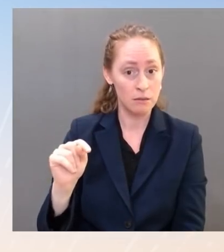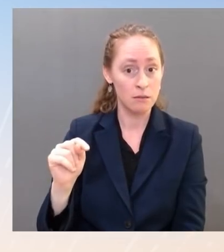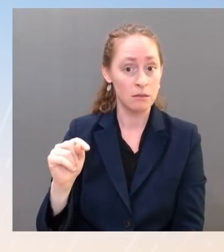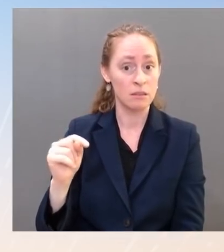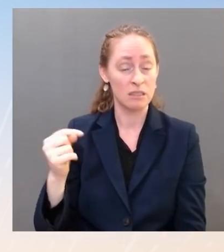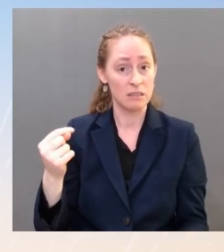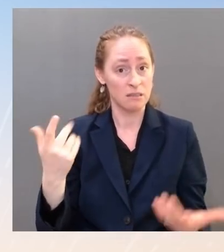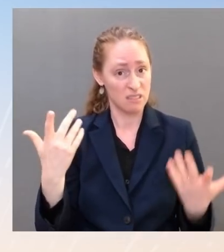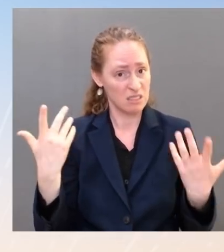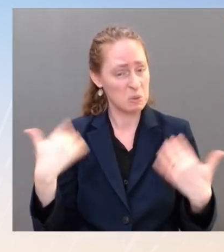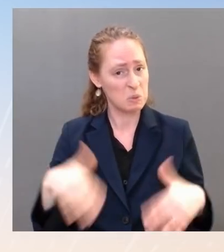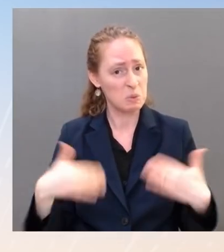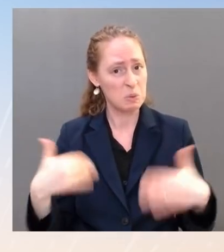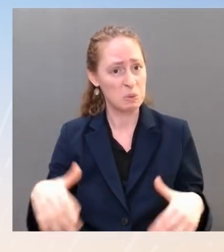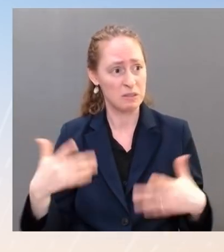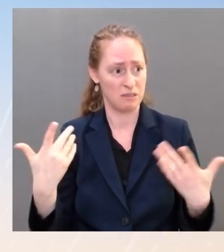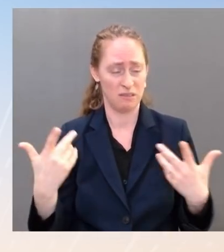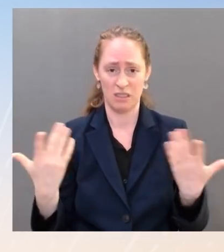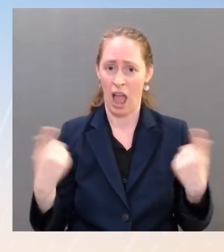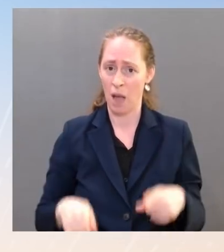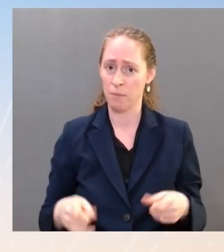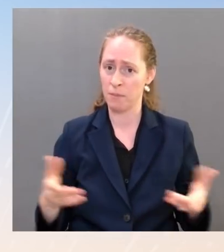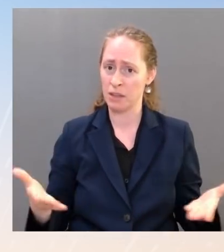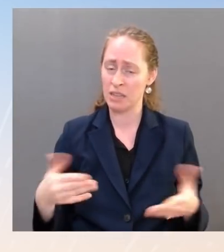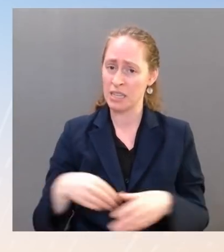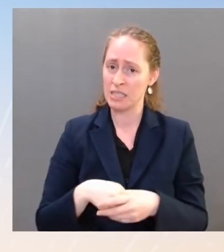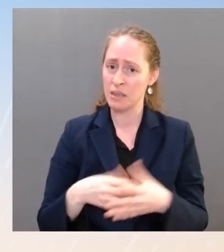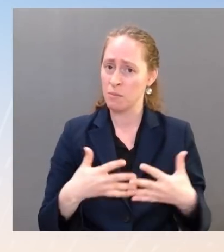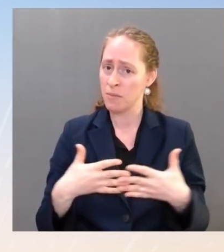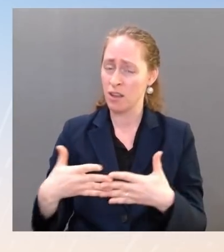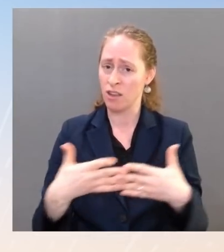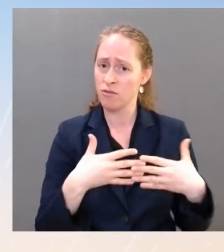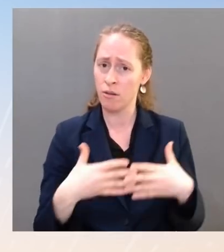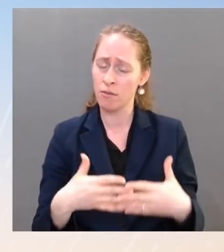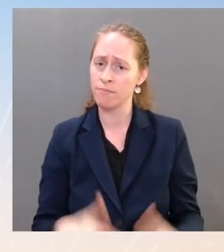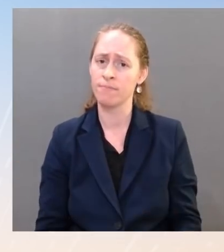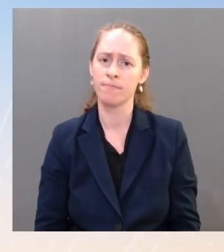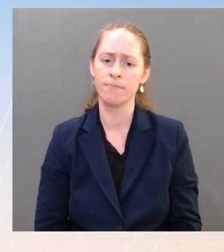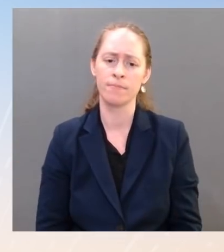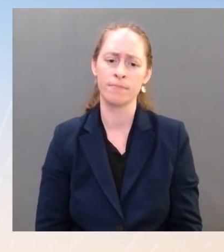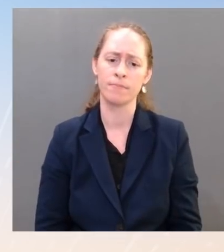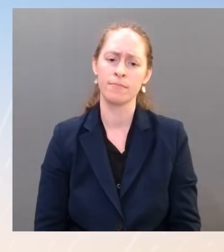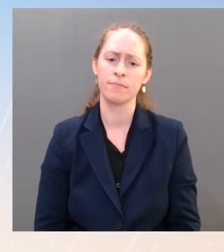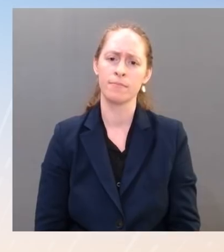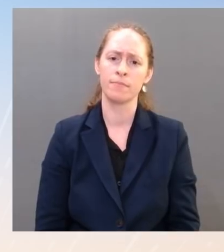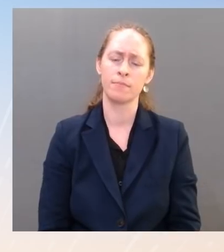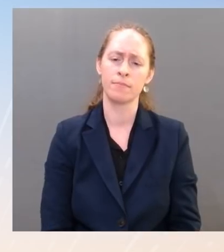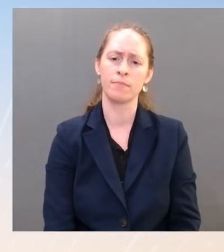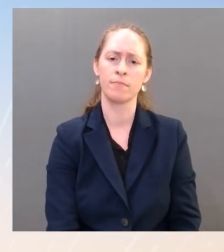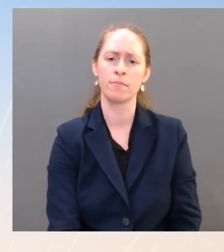Secretary Walsh: On the job -- On the job front, A lot of these programs, this money has just gone out. So, I mean, I think it's still a little too early. Over the last month